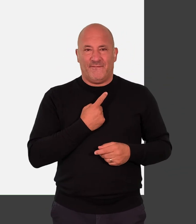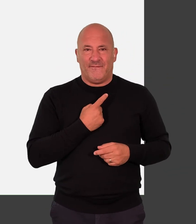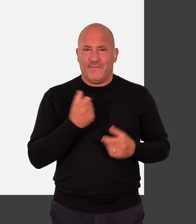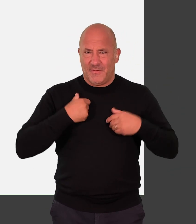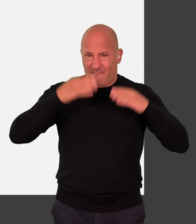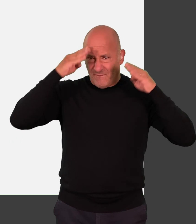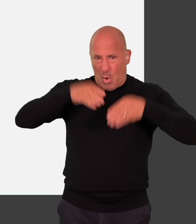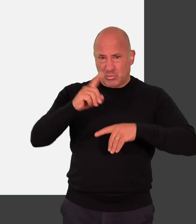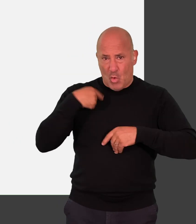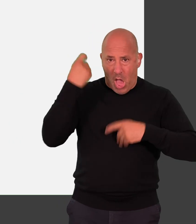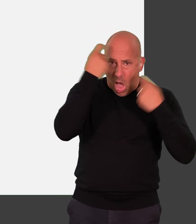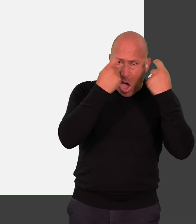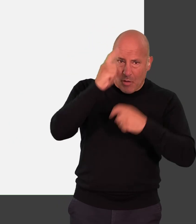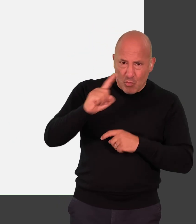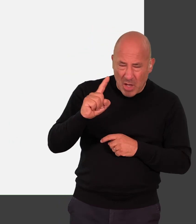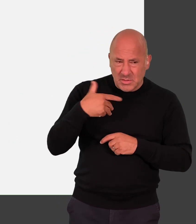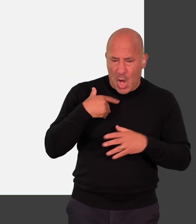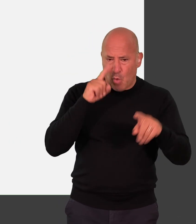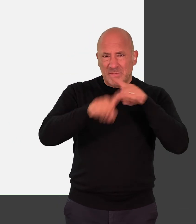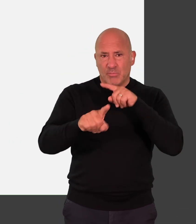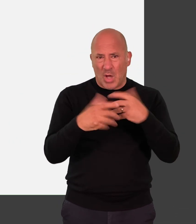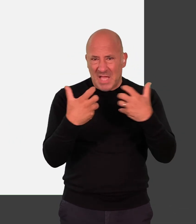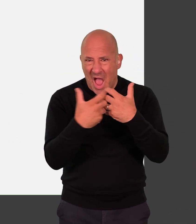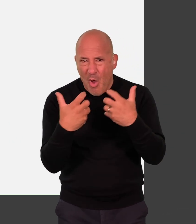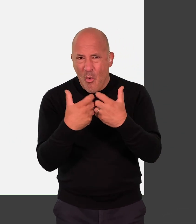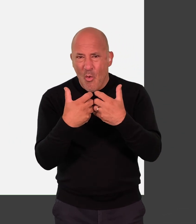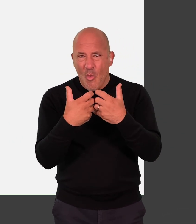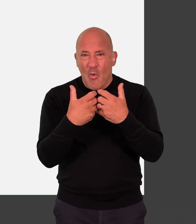what they’re focusing on, and how they’re responding.